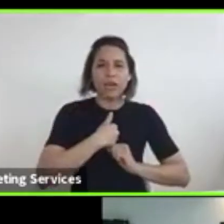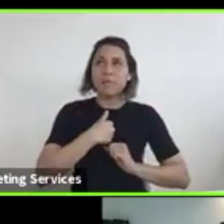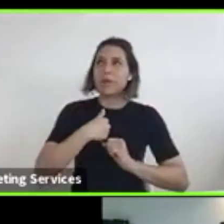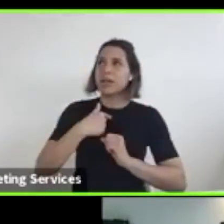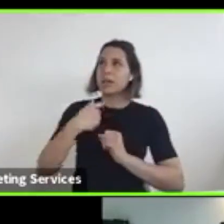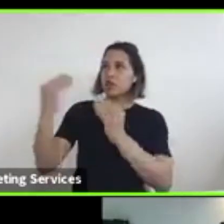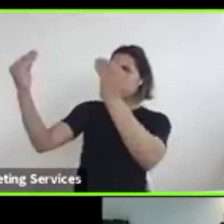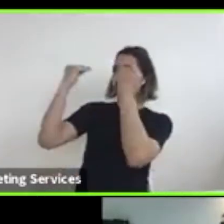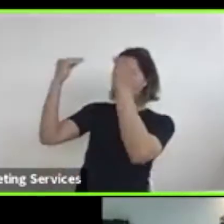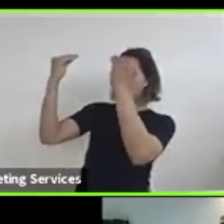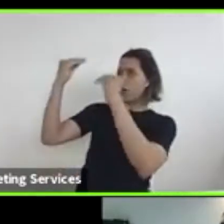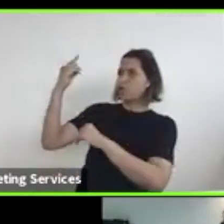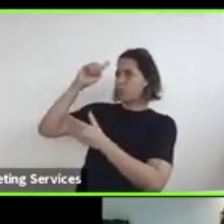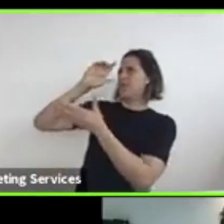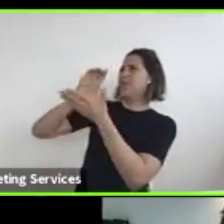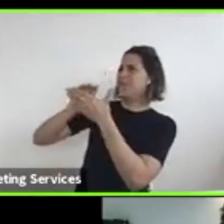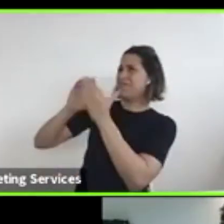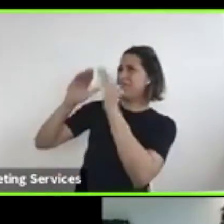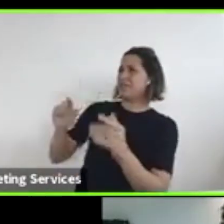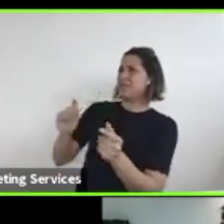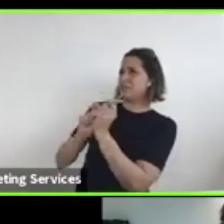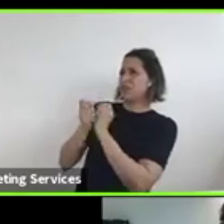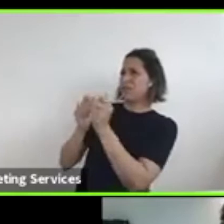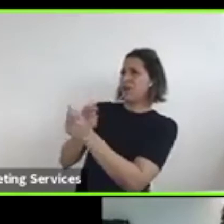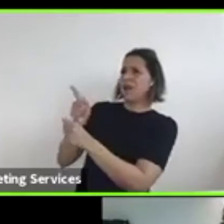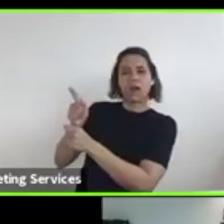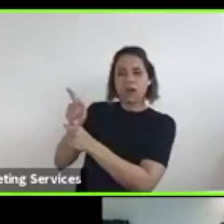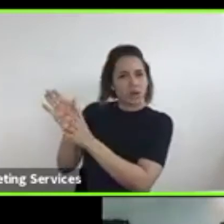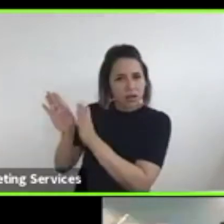(ALI): AND CONFLICT! AND CONFLICT, IN CARE AS YOU WERE SPEAKING, THAT SORT OF